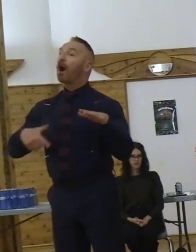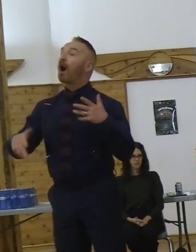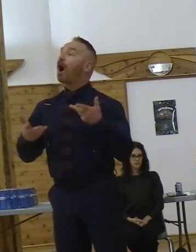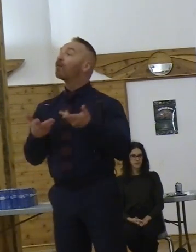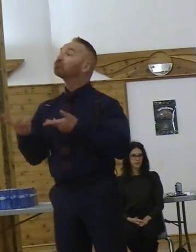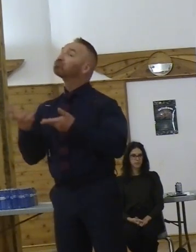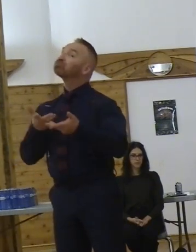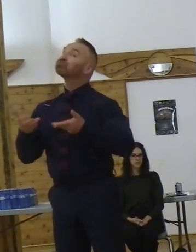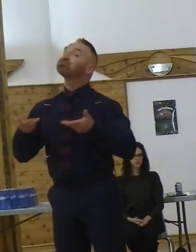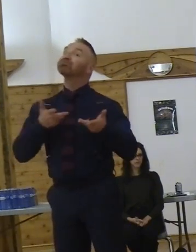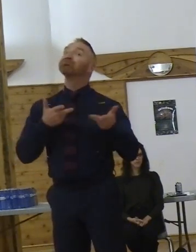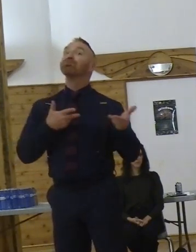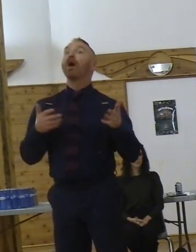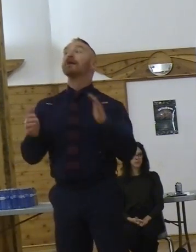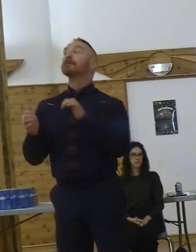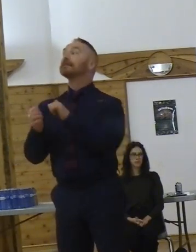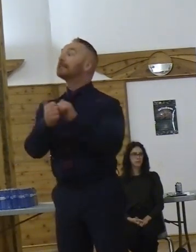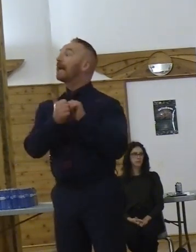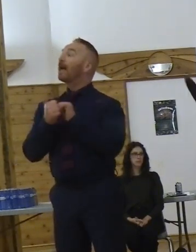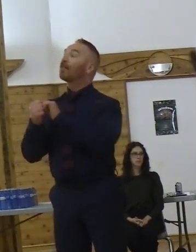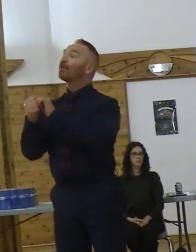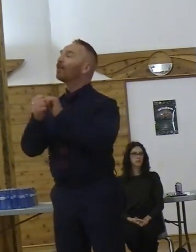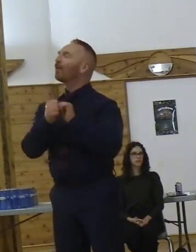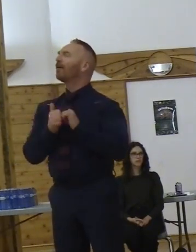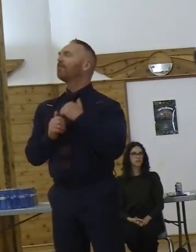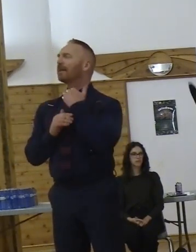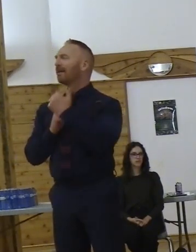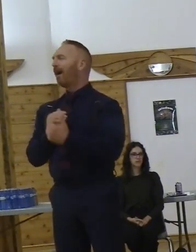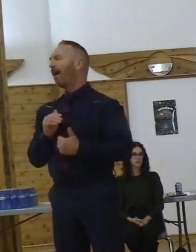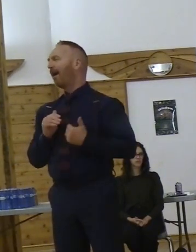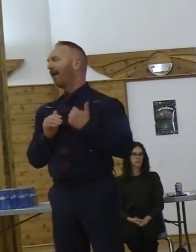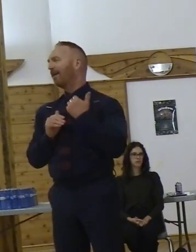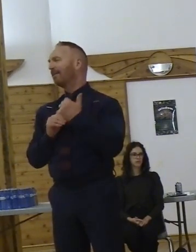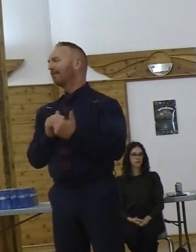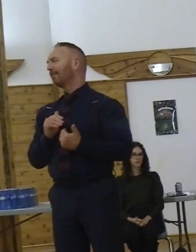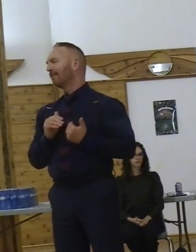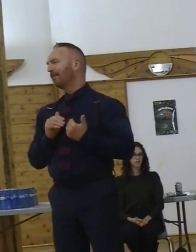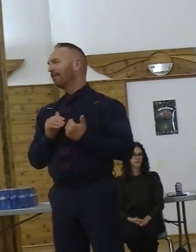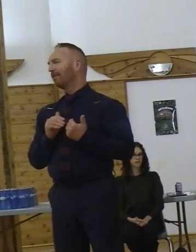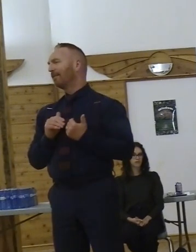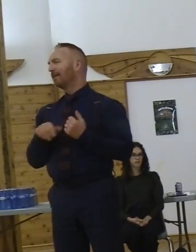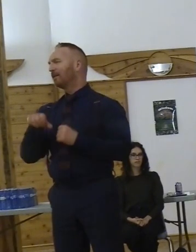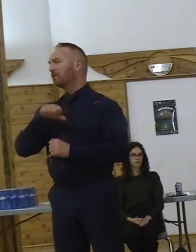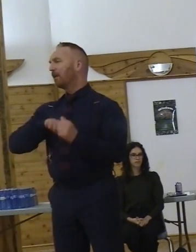And these were the three things that she was building her head.